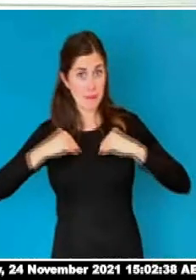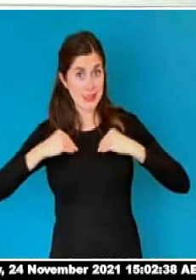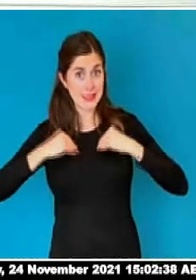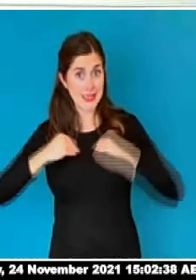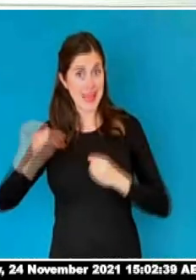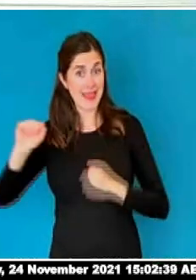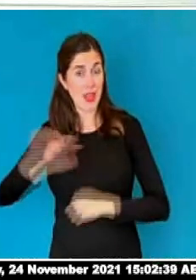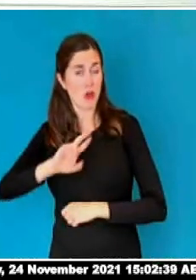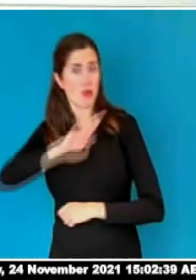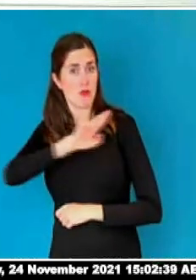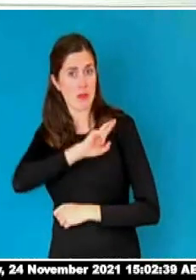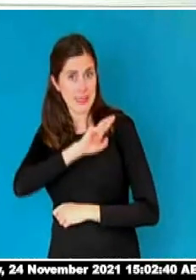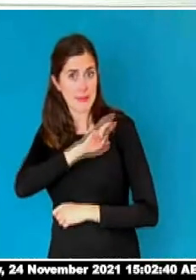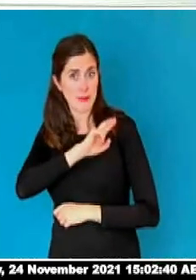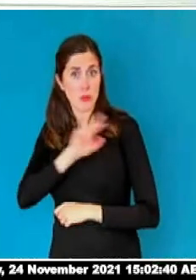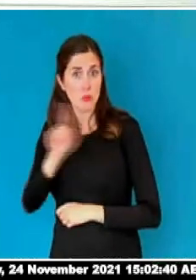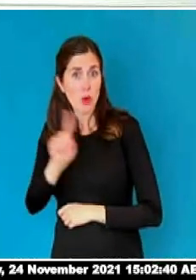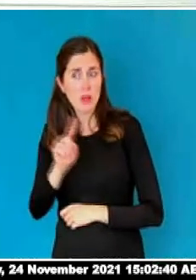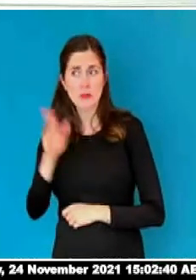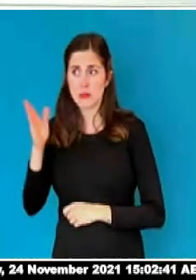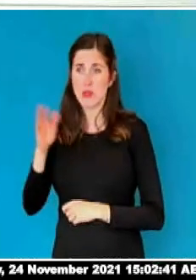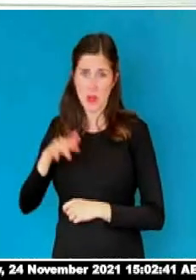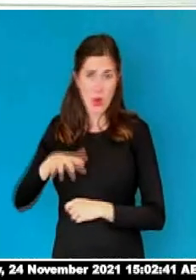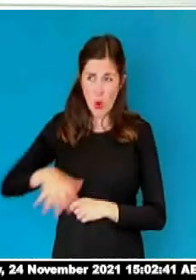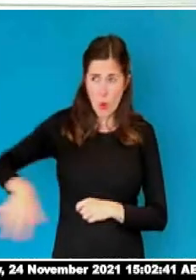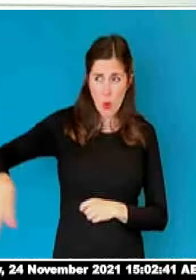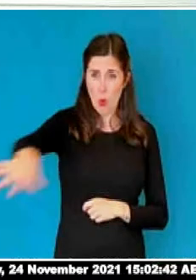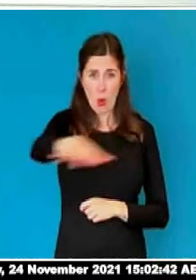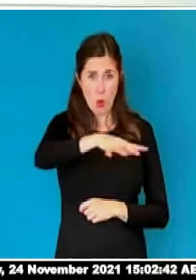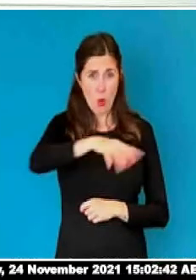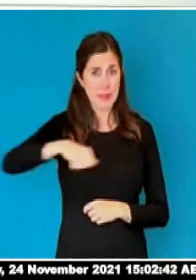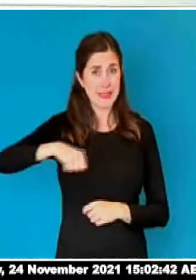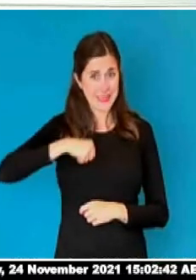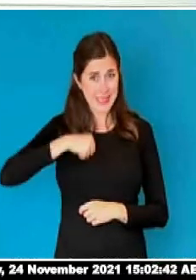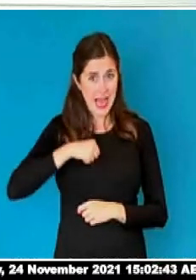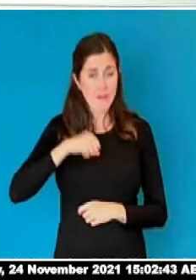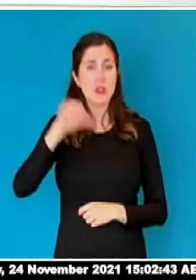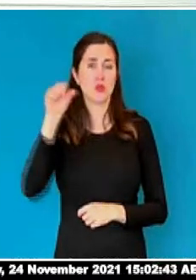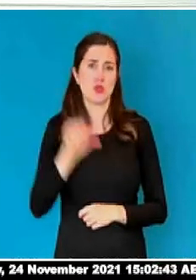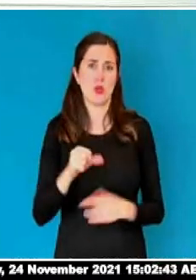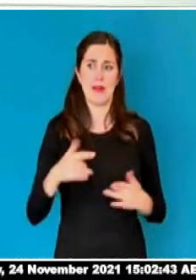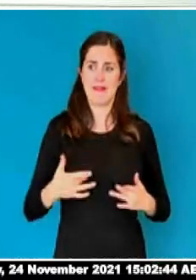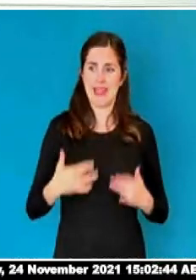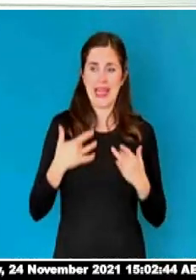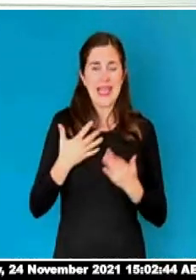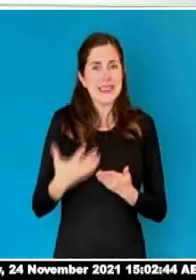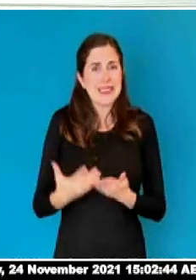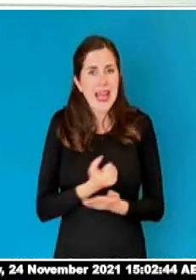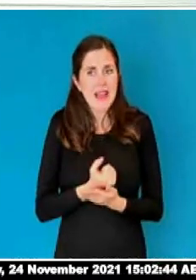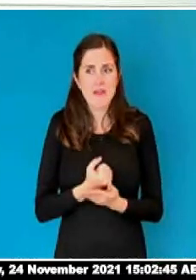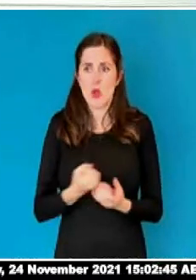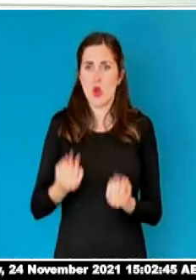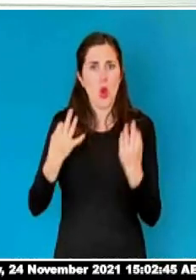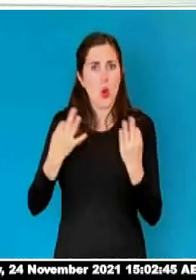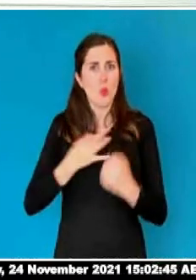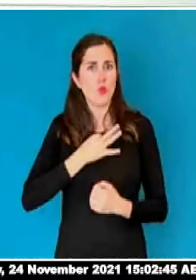reasonably practicable, that all workers in the workplace are not exposed